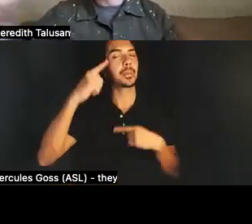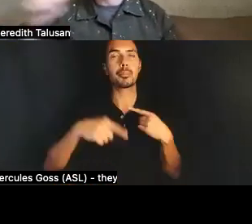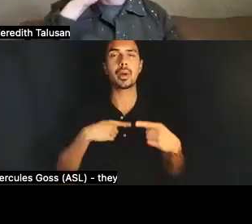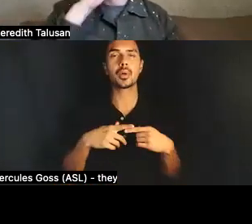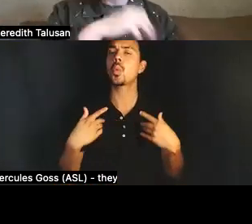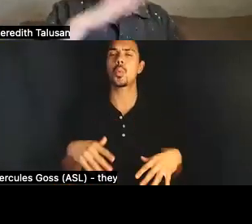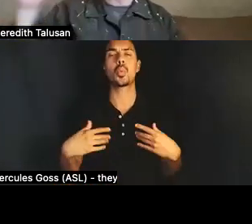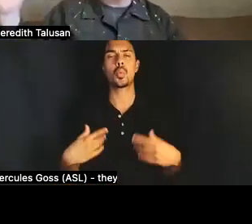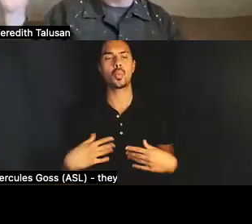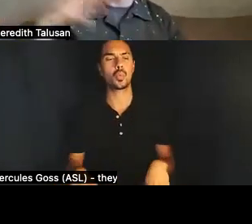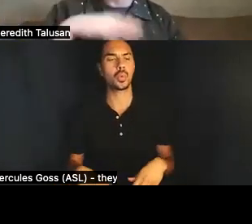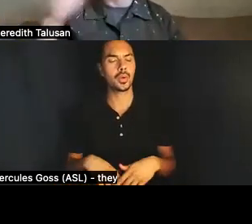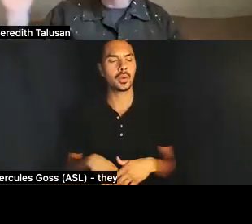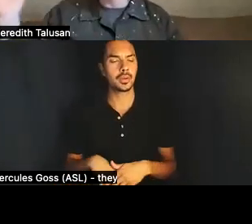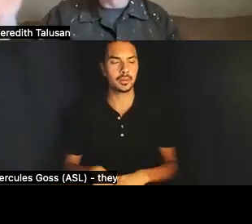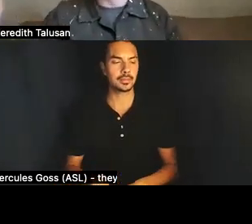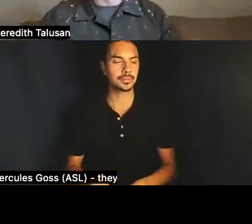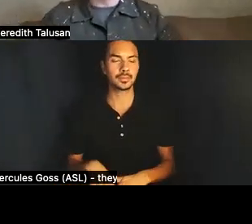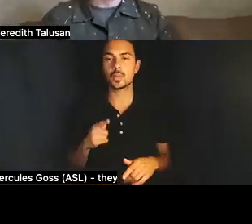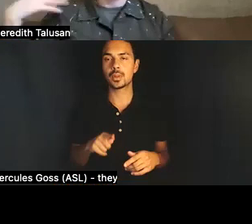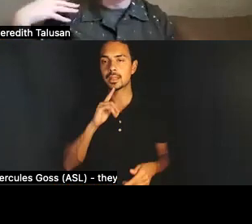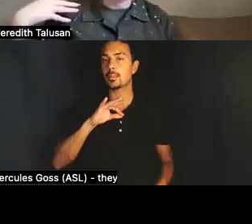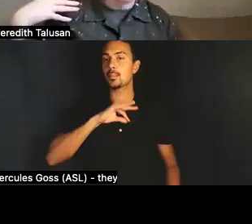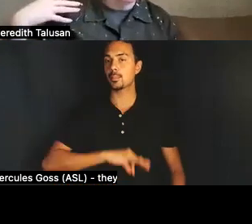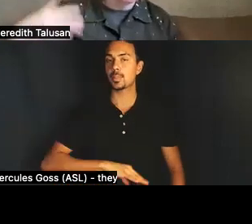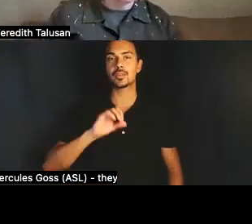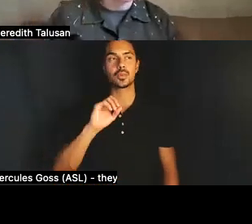and it would be too much trouble for me, I always take